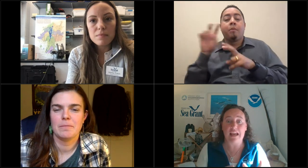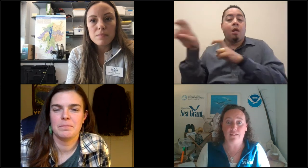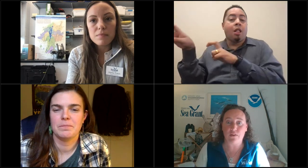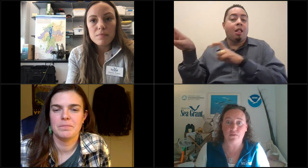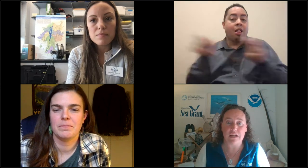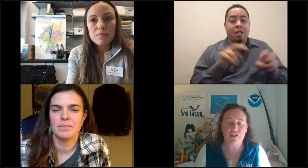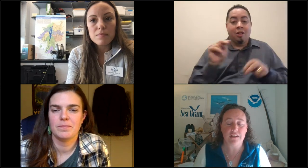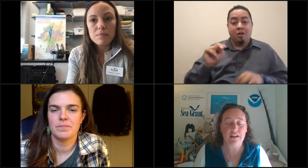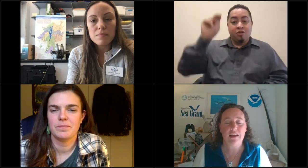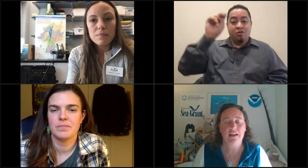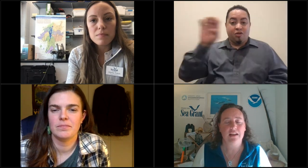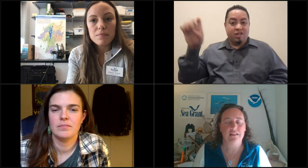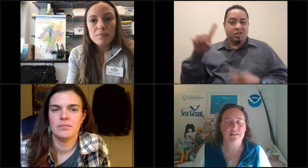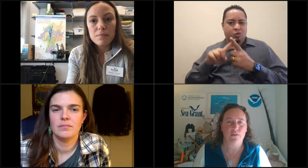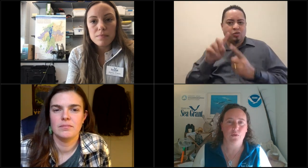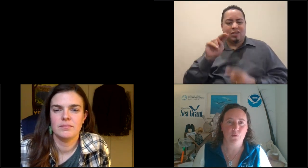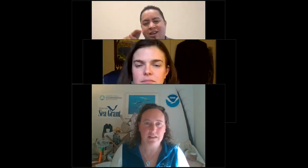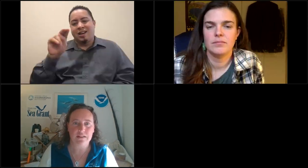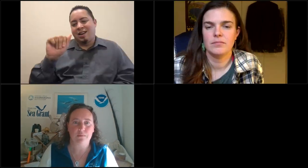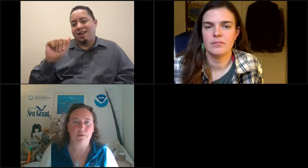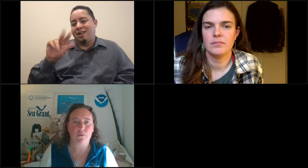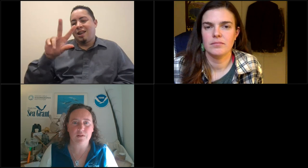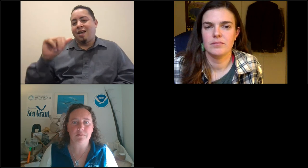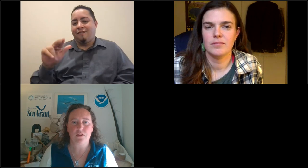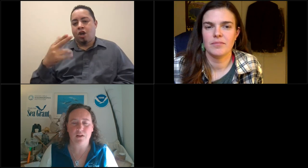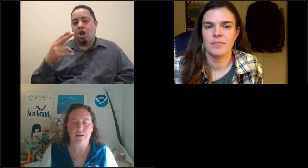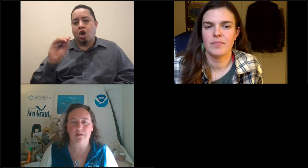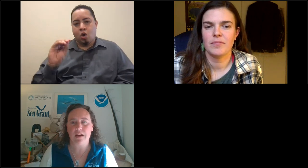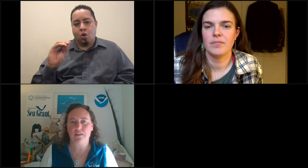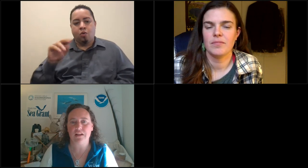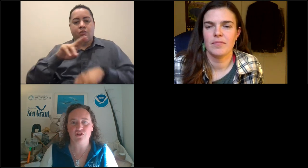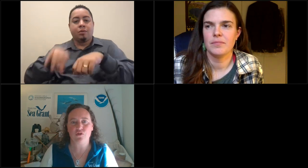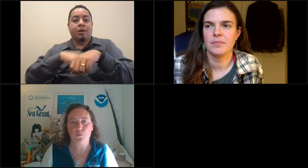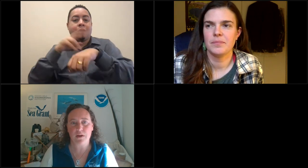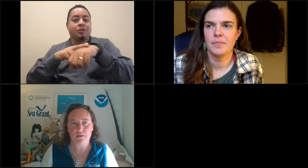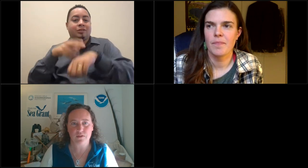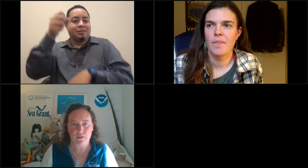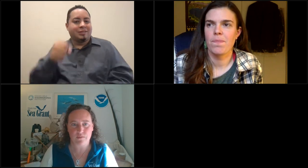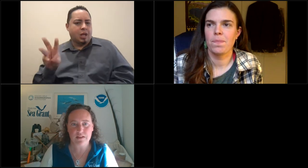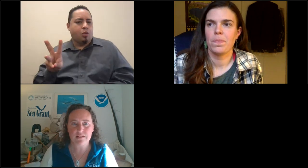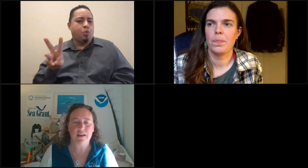to the Navajo Nation in the Southwest, and we're going to be talking about how the National Weather Service